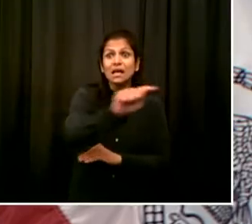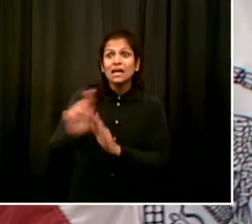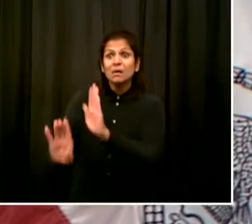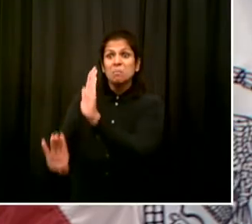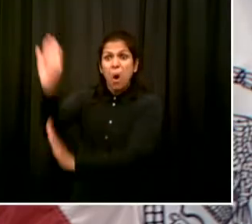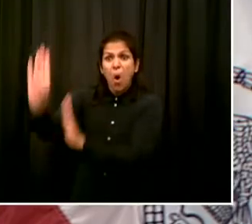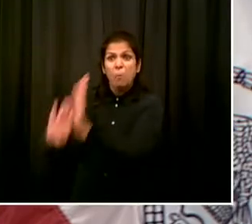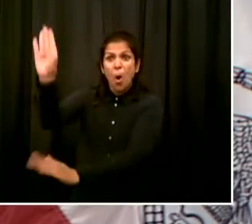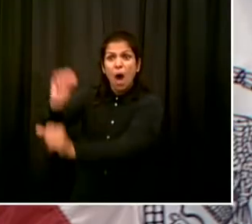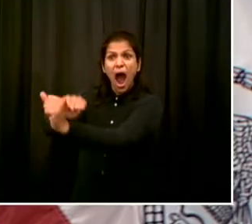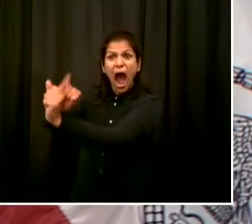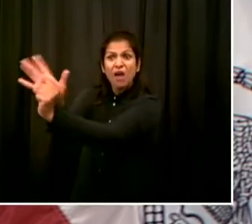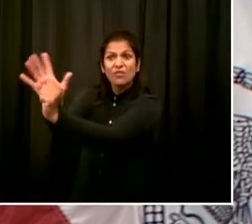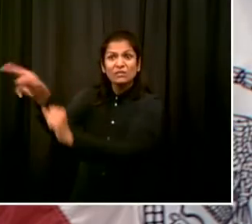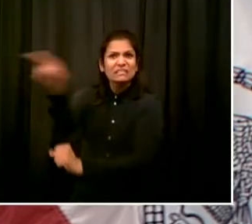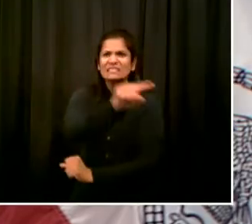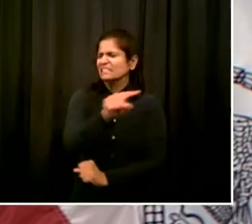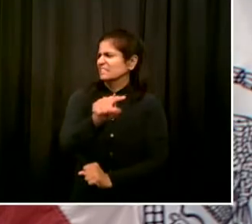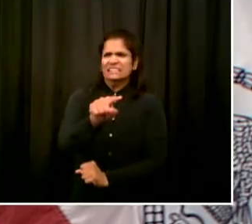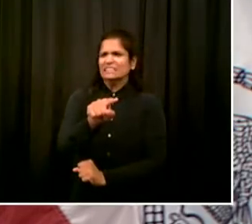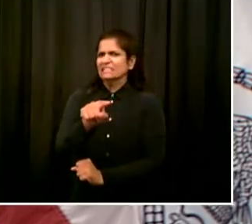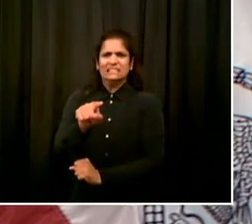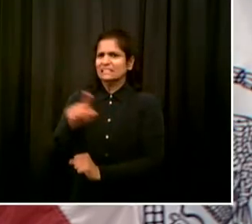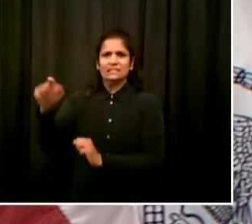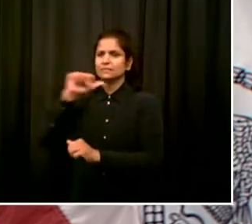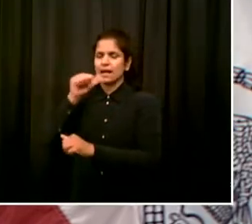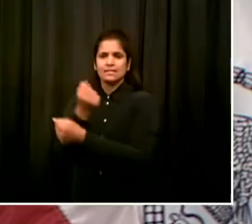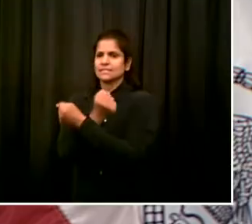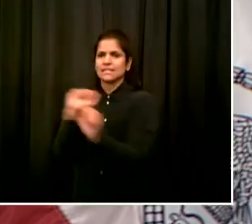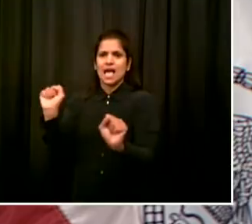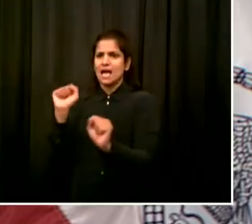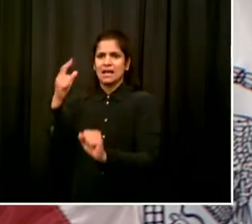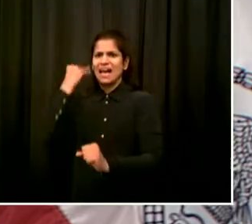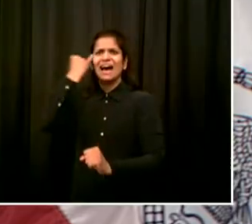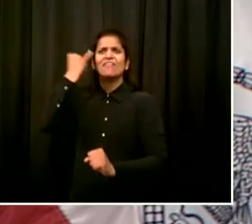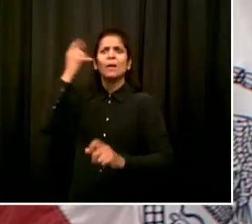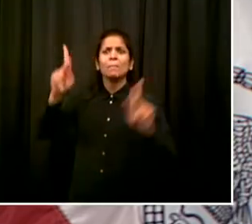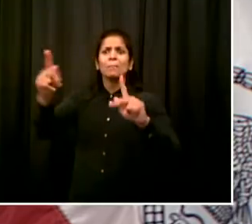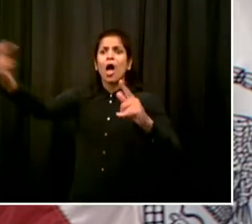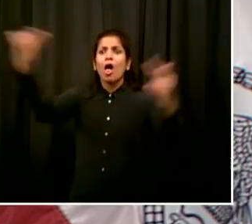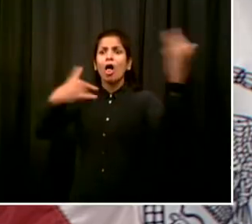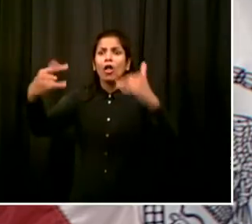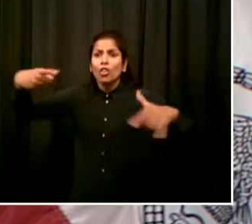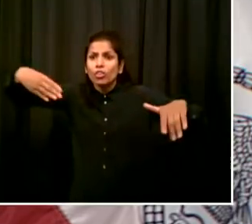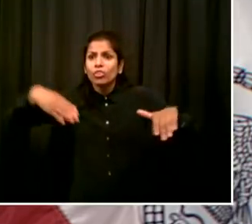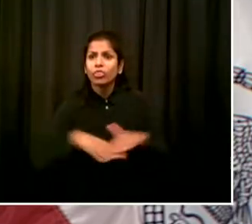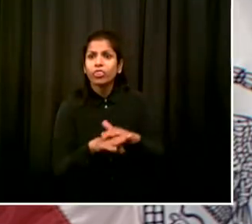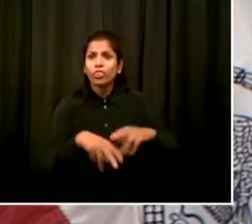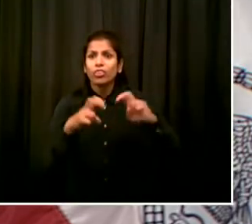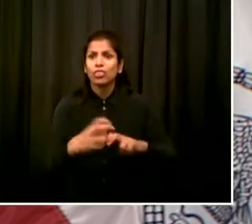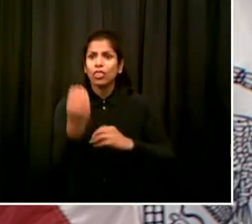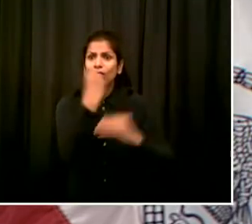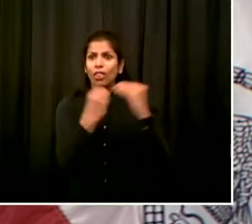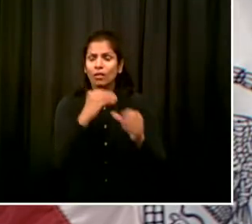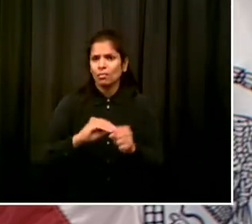THAT HAVE BEEN SO NEGATIVE. CERTAINLY